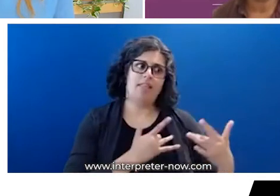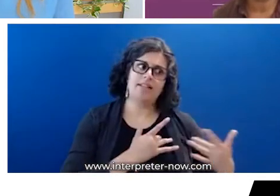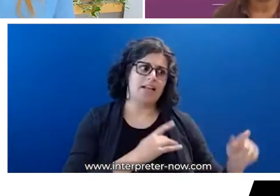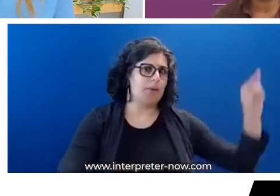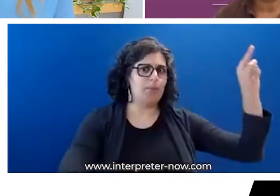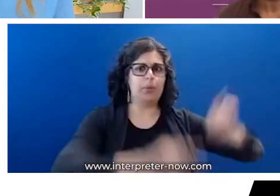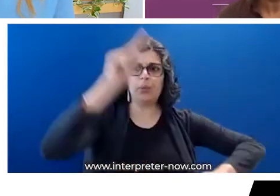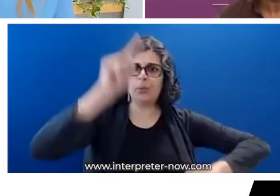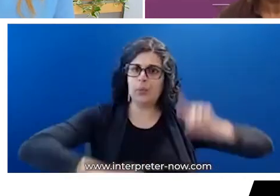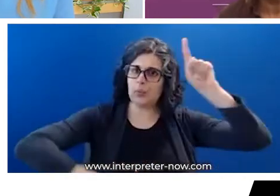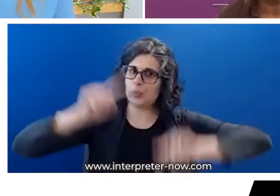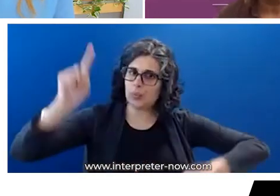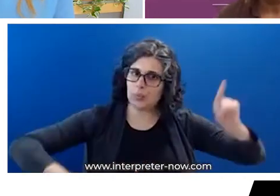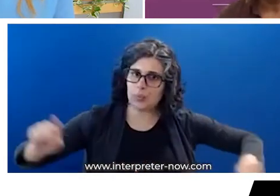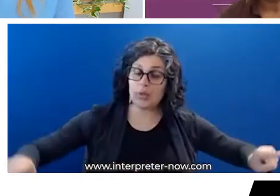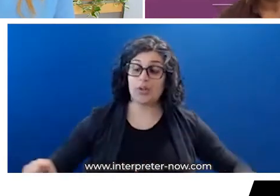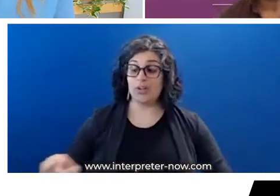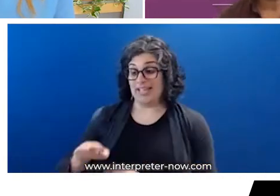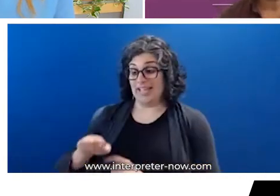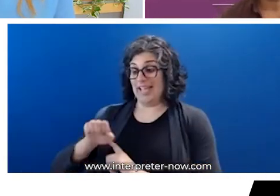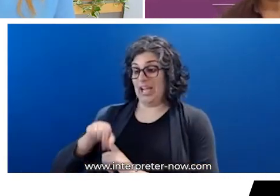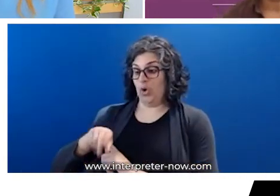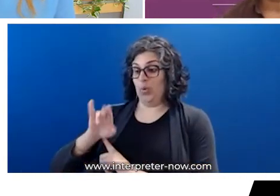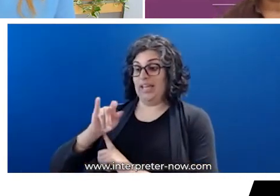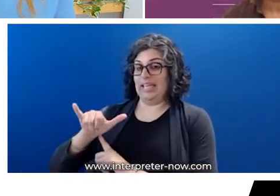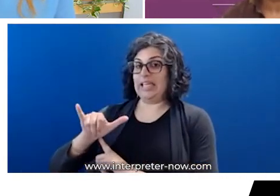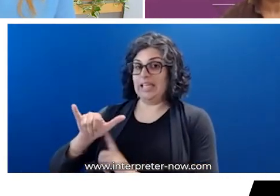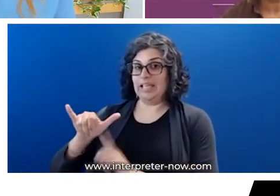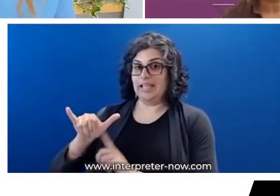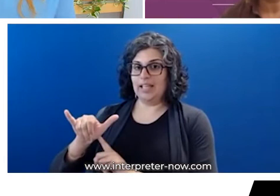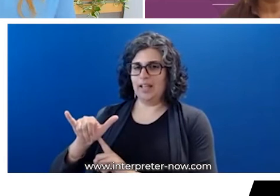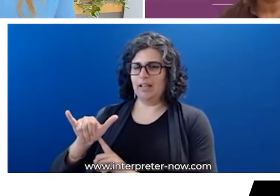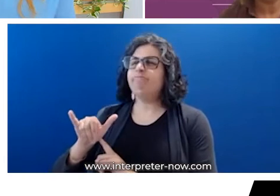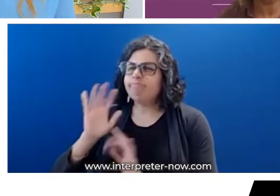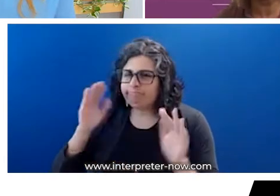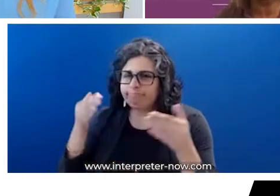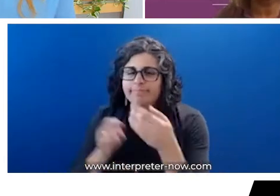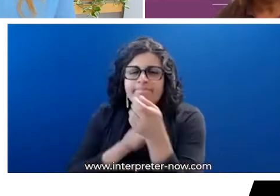And so, what equity does is it helps us to focus on what are those very specific needs